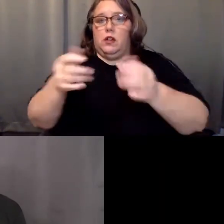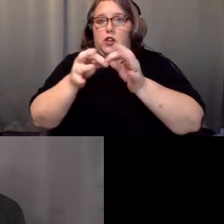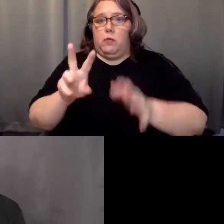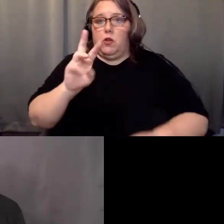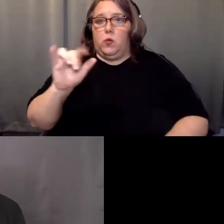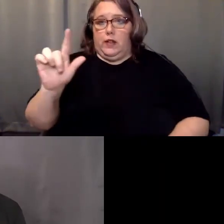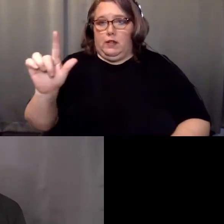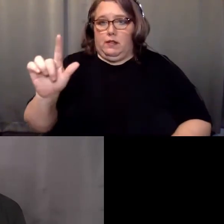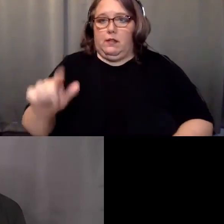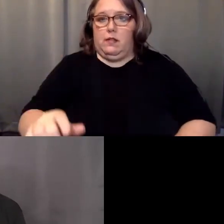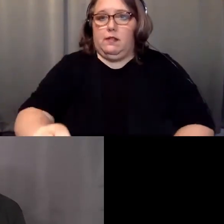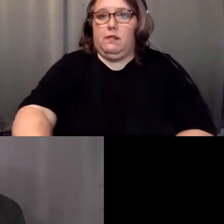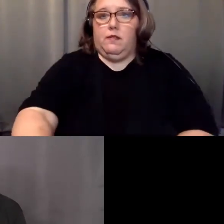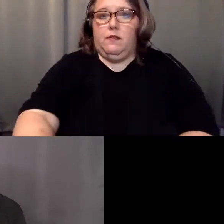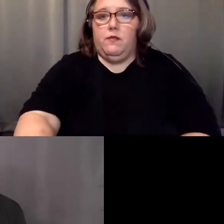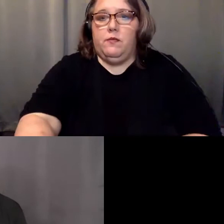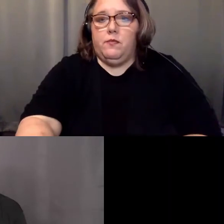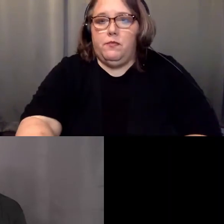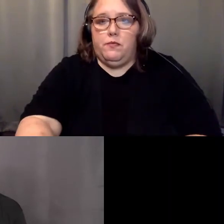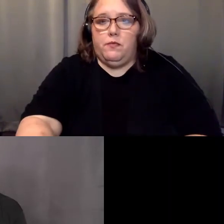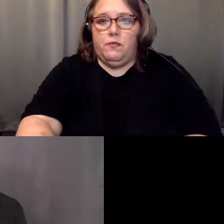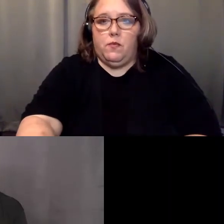Next, our independent living services.